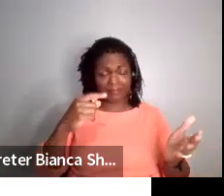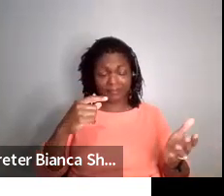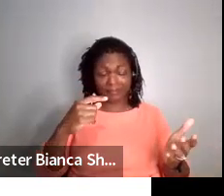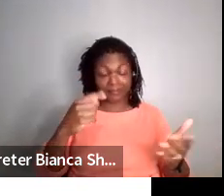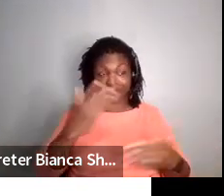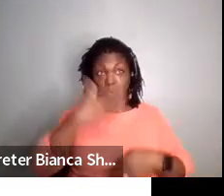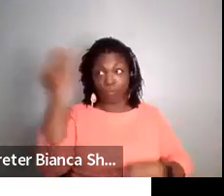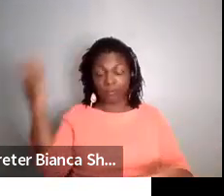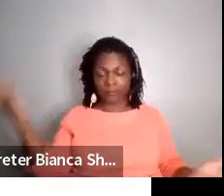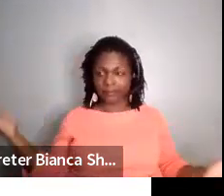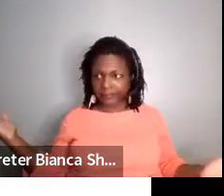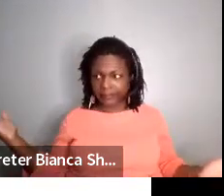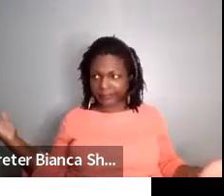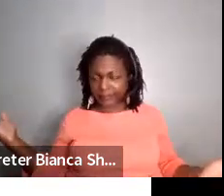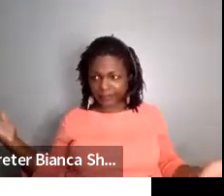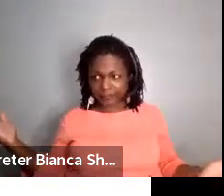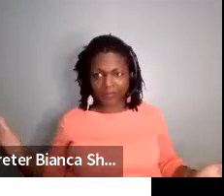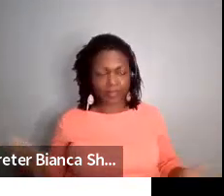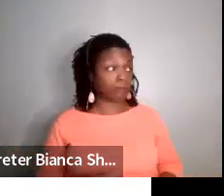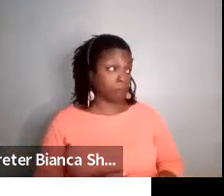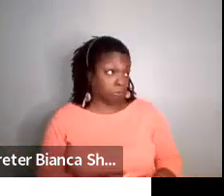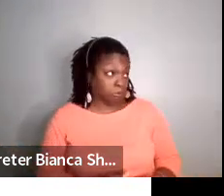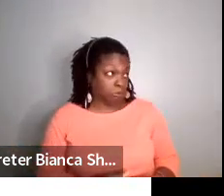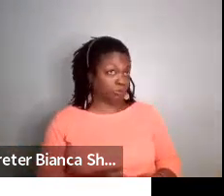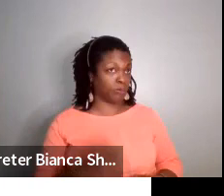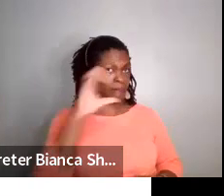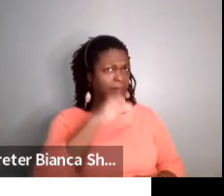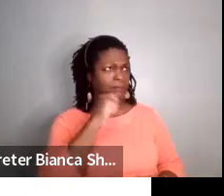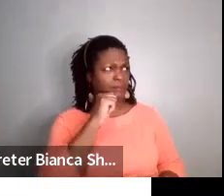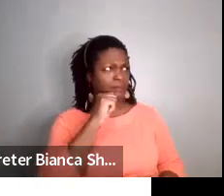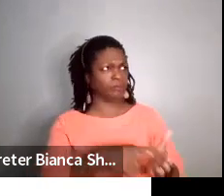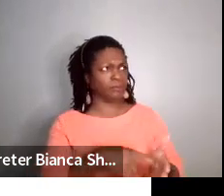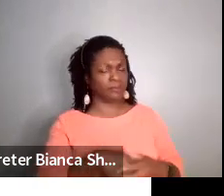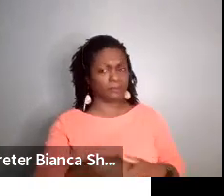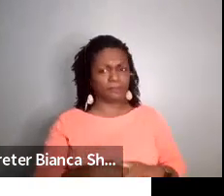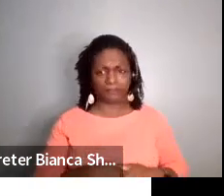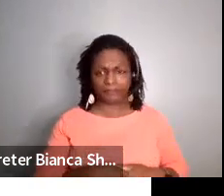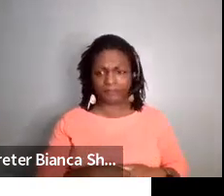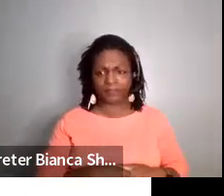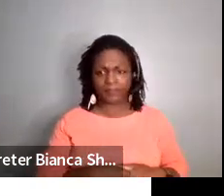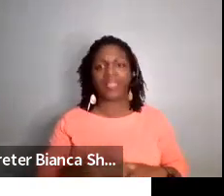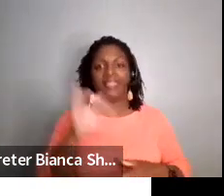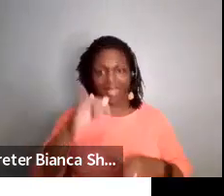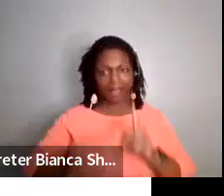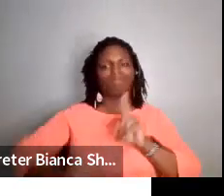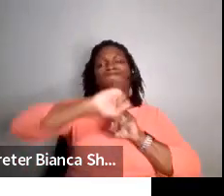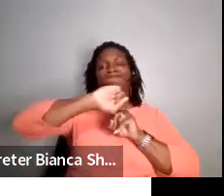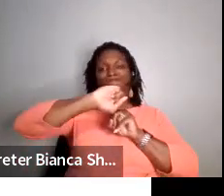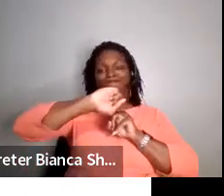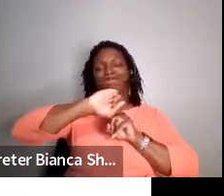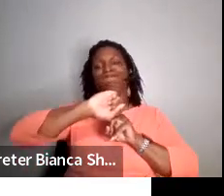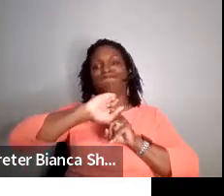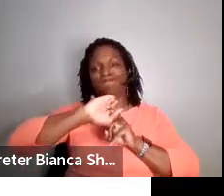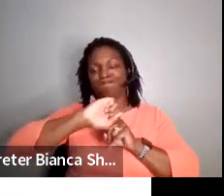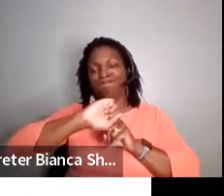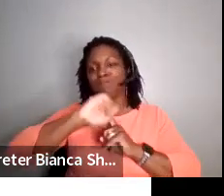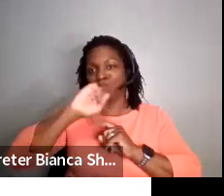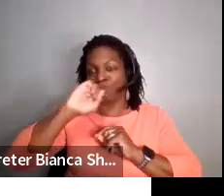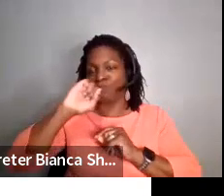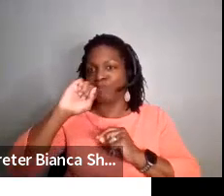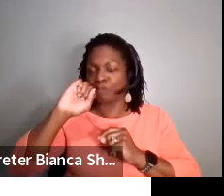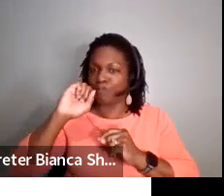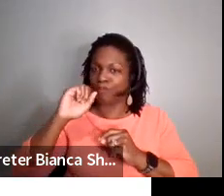And then you said, Well, I guess I did not notice would take me so hard with disabilities.